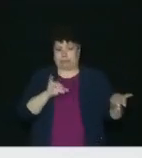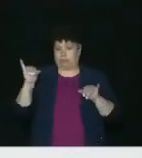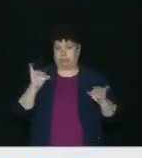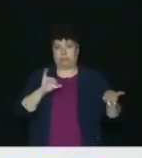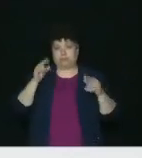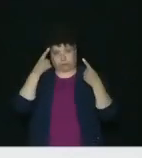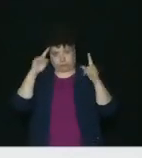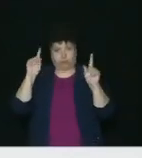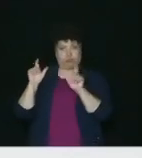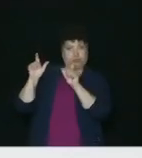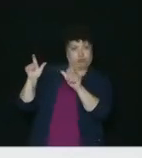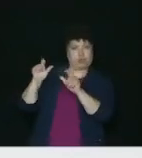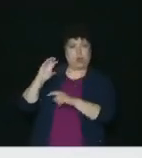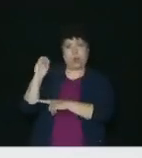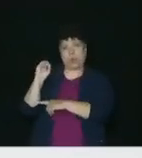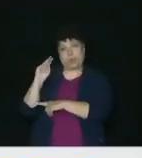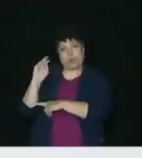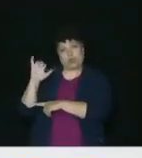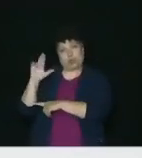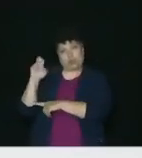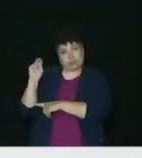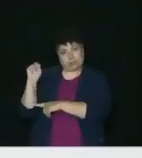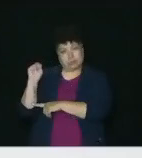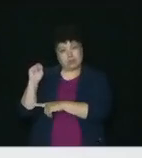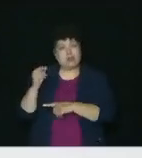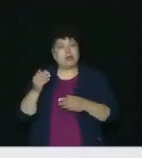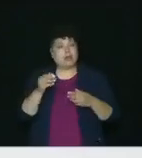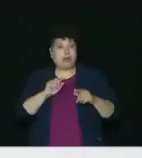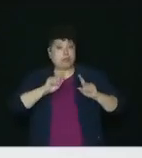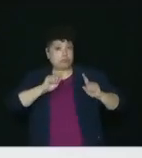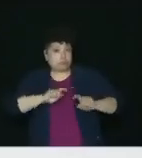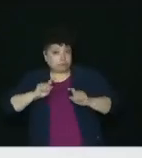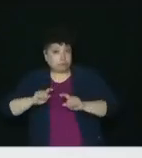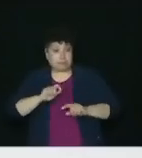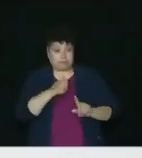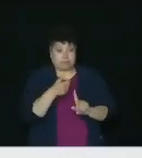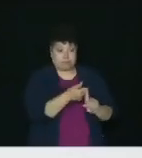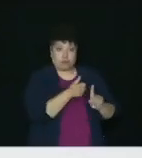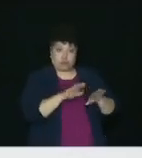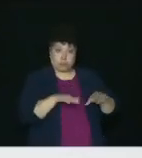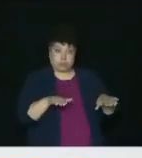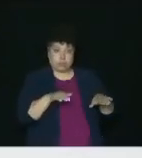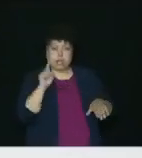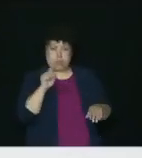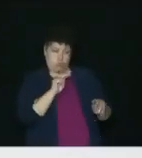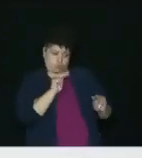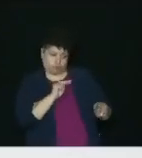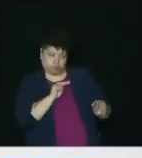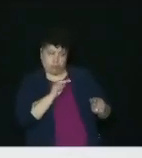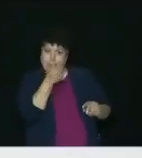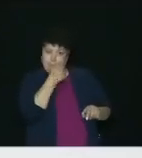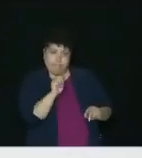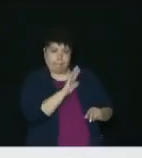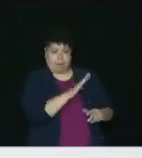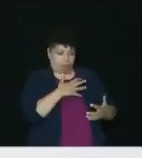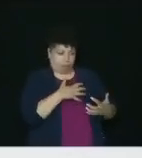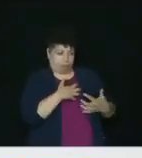AMONG PARTICIPANTS SIX MONTHS TO